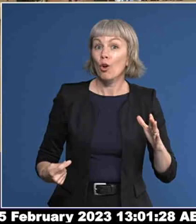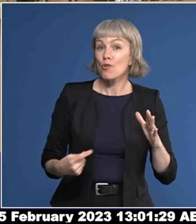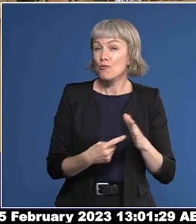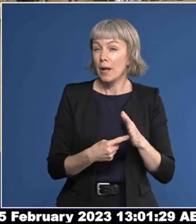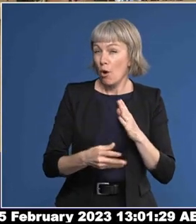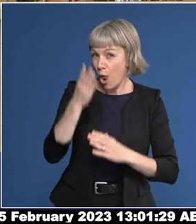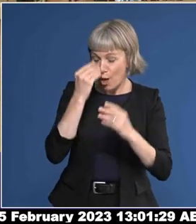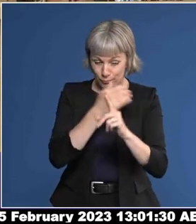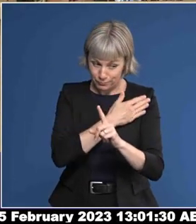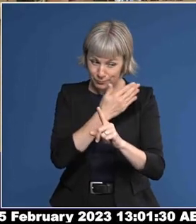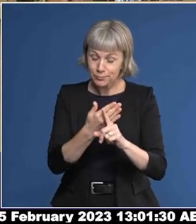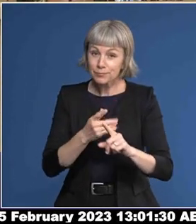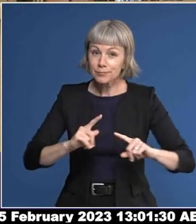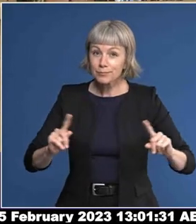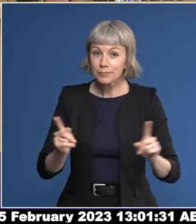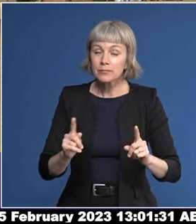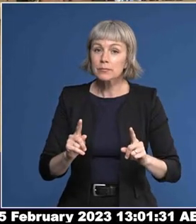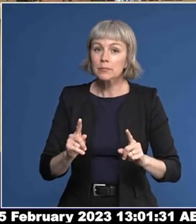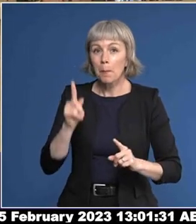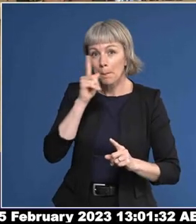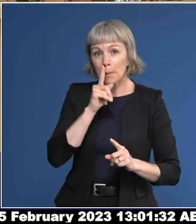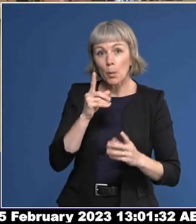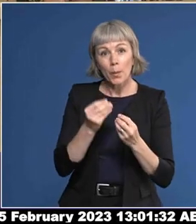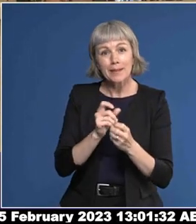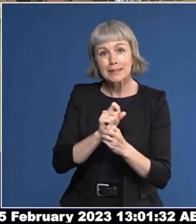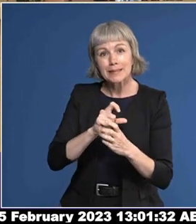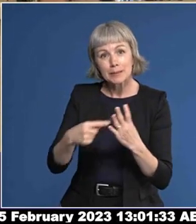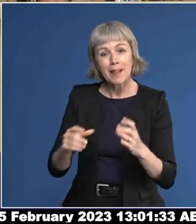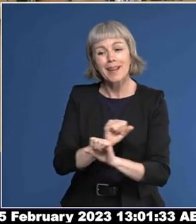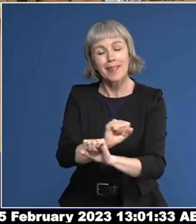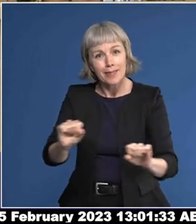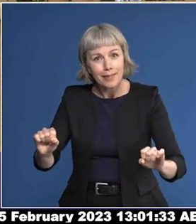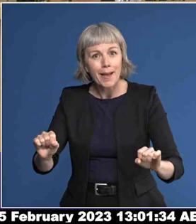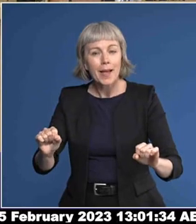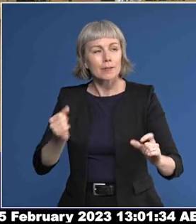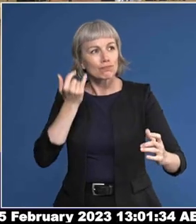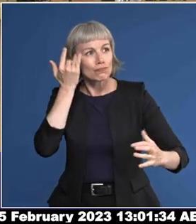of people with disability in a range of ways throughout the services we provide.